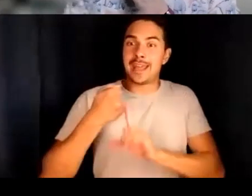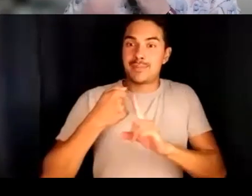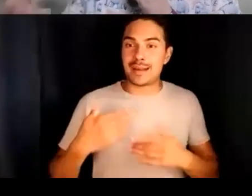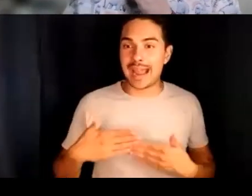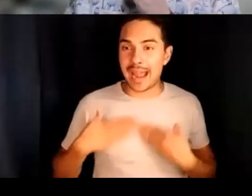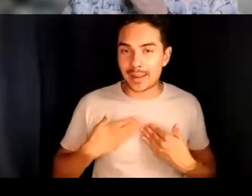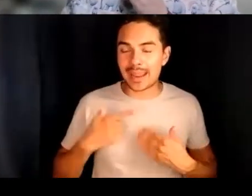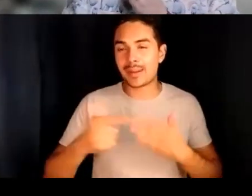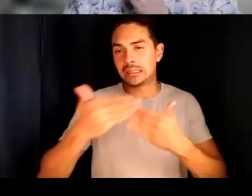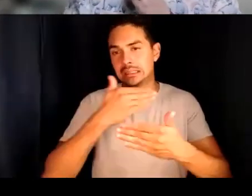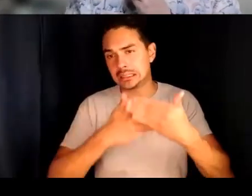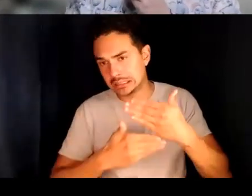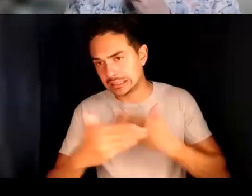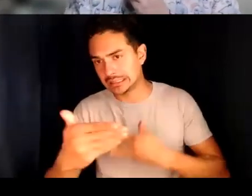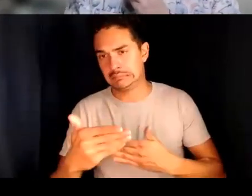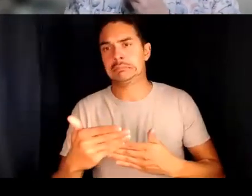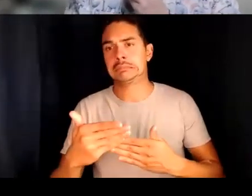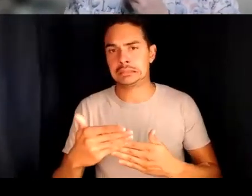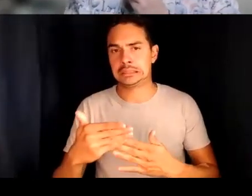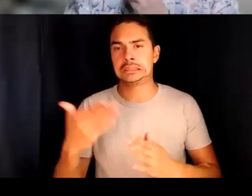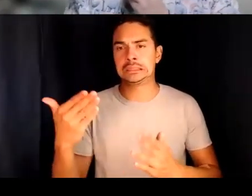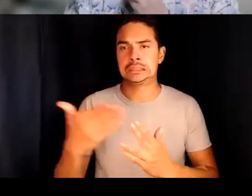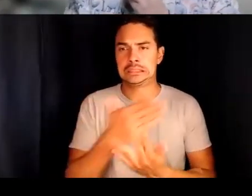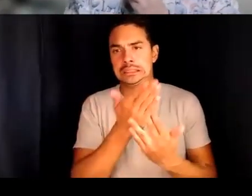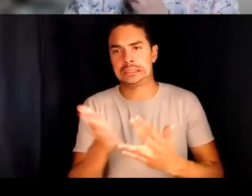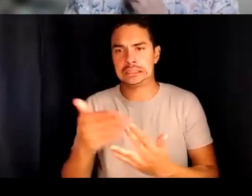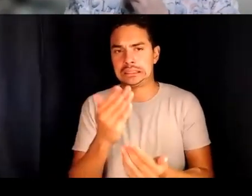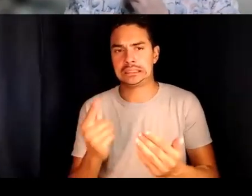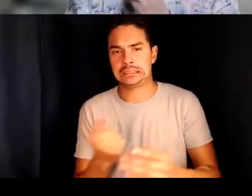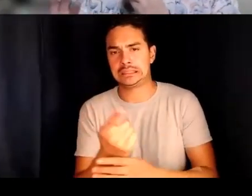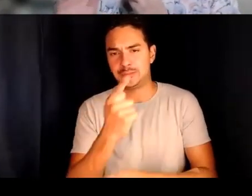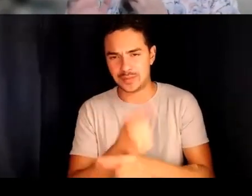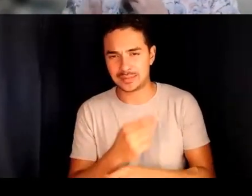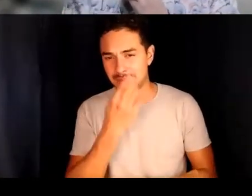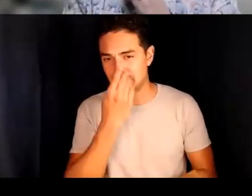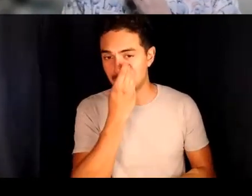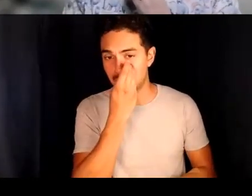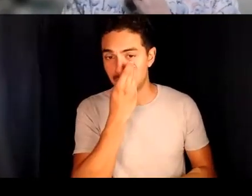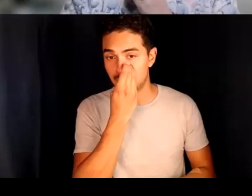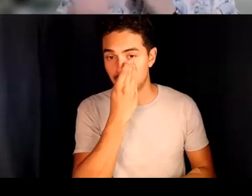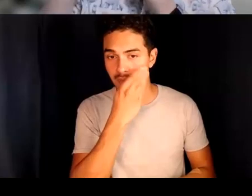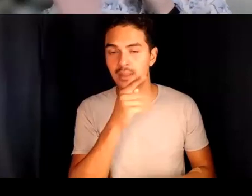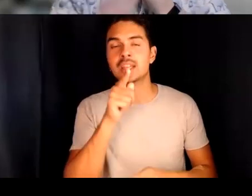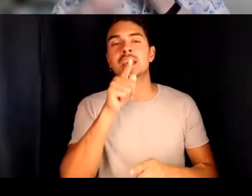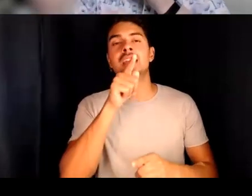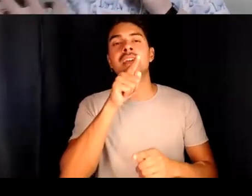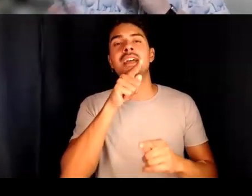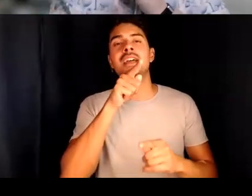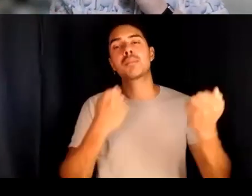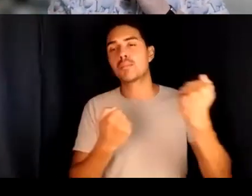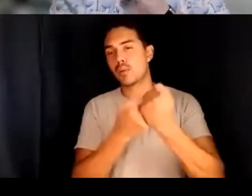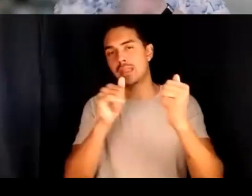through those ups and downs, right? And this is the last of this set of slides.